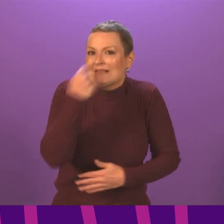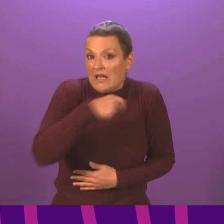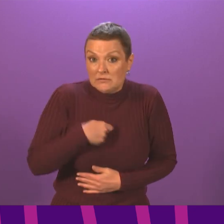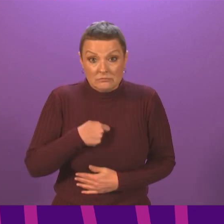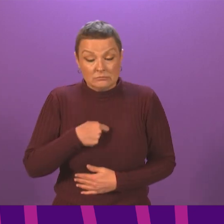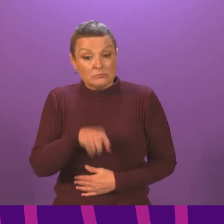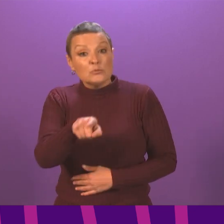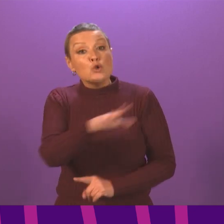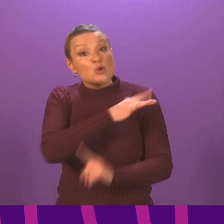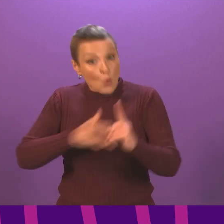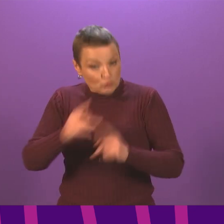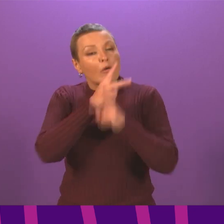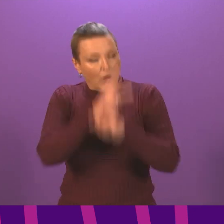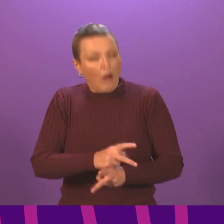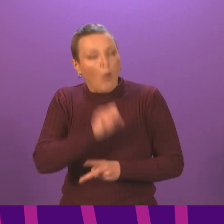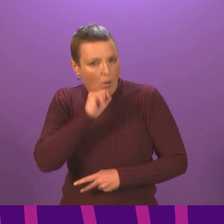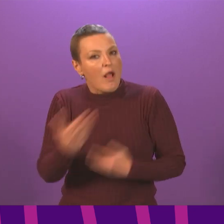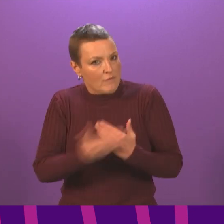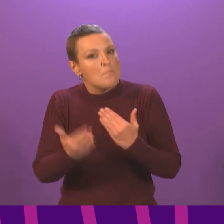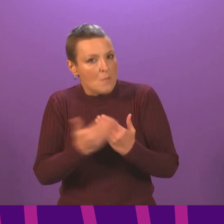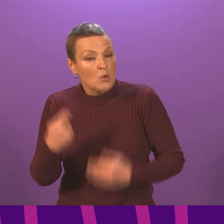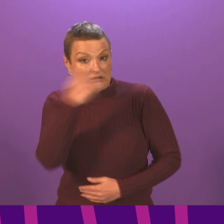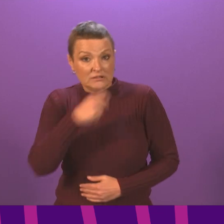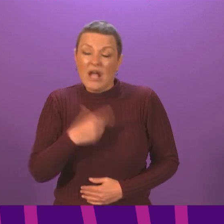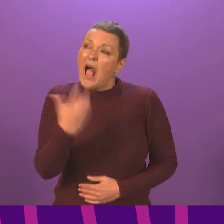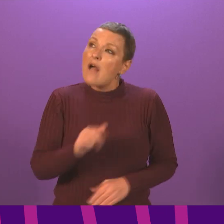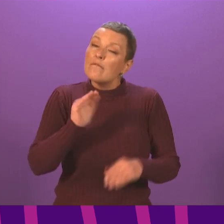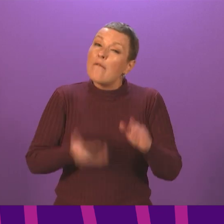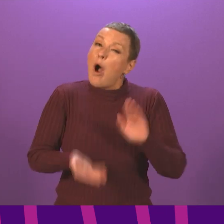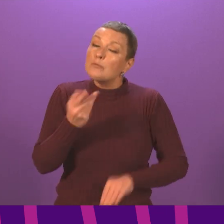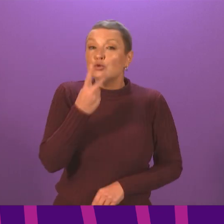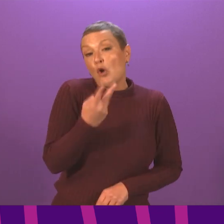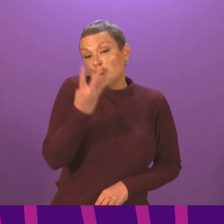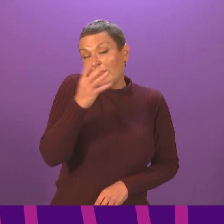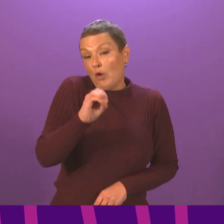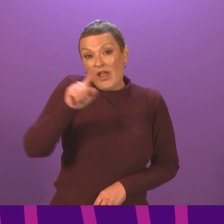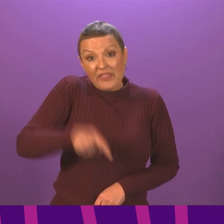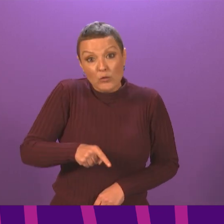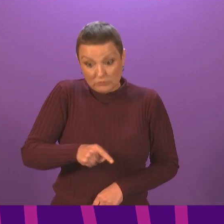We will extend testing in social care. There are up to 42,000 care home residents across